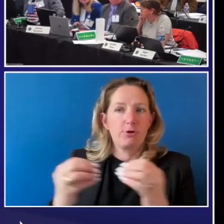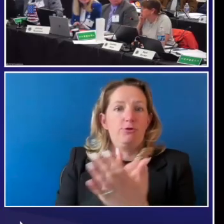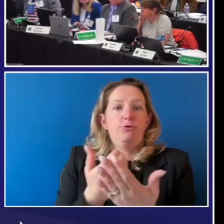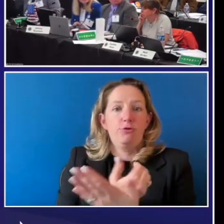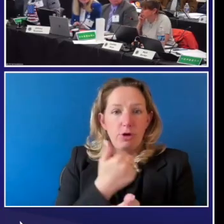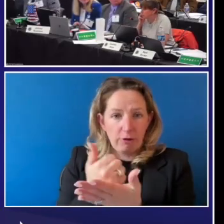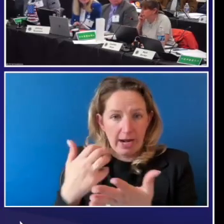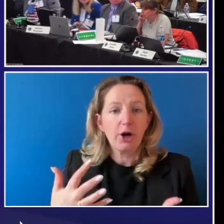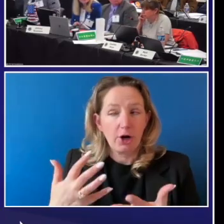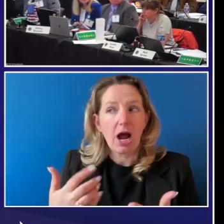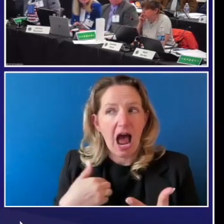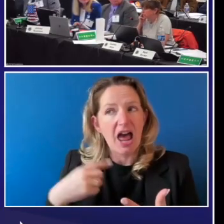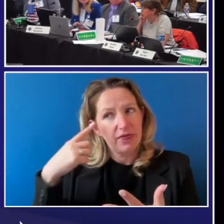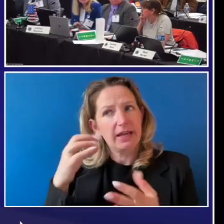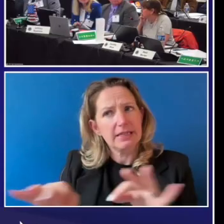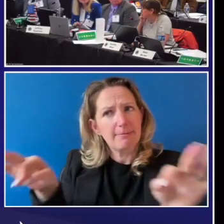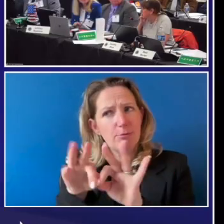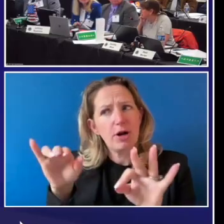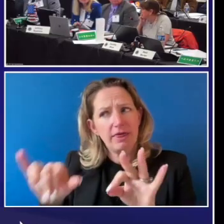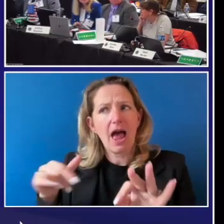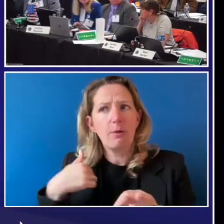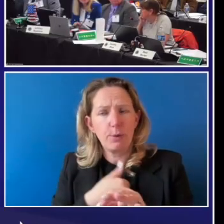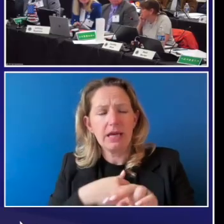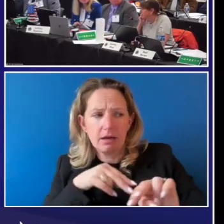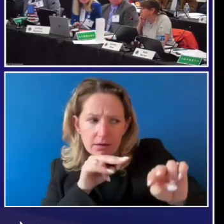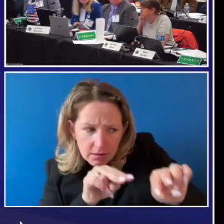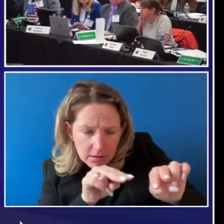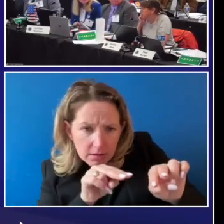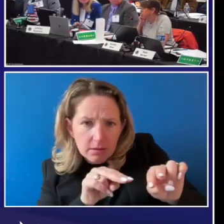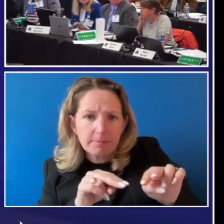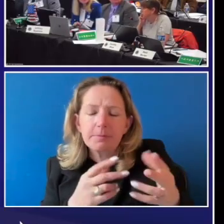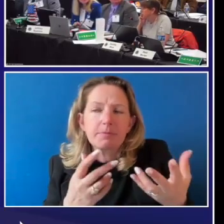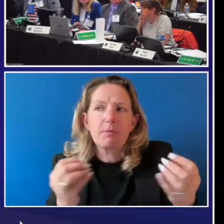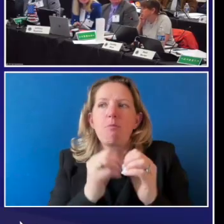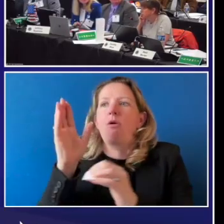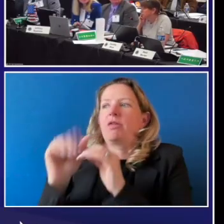quickly than we have eyes on established accreditors. And so during the Nisiki process,